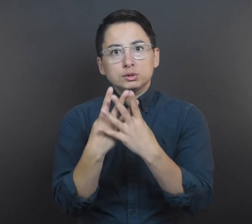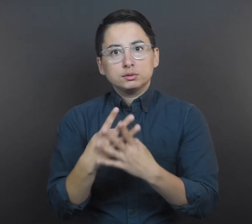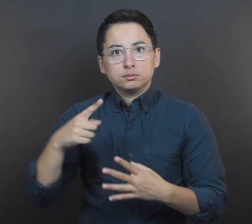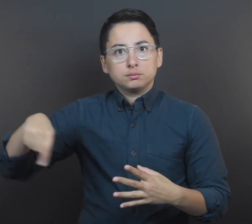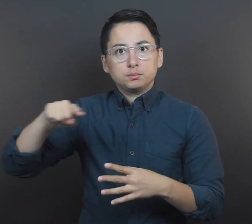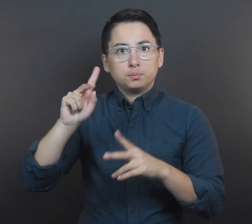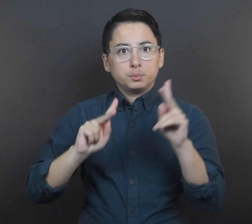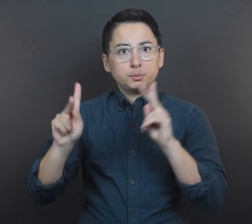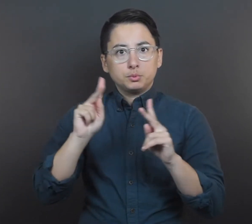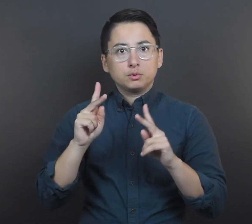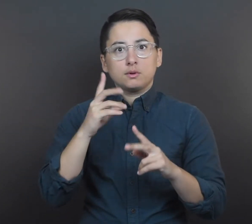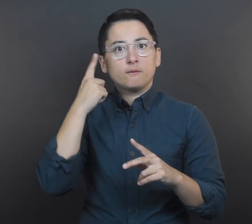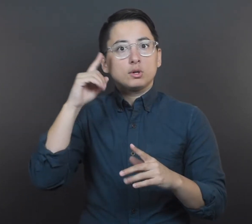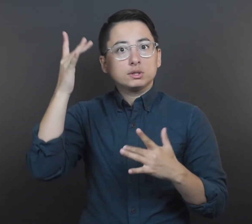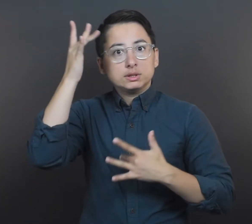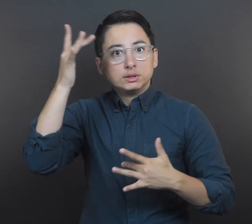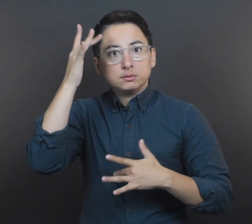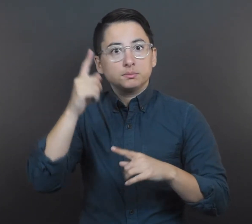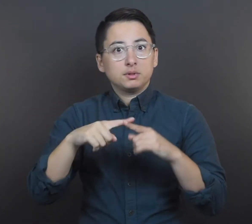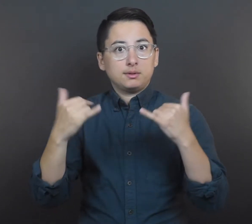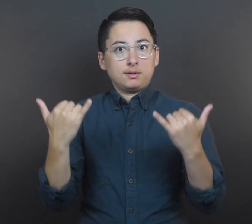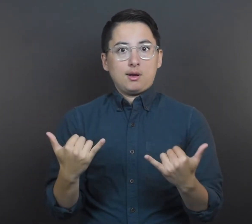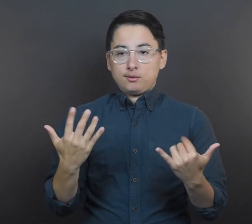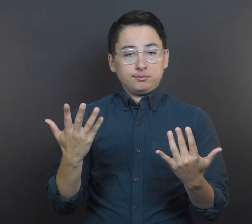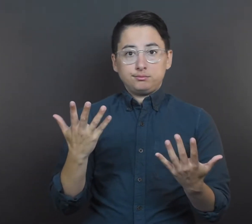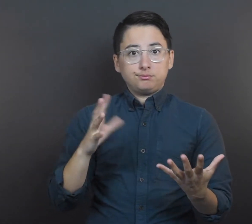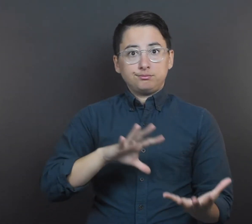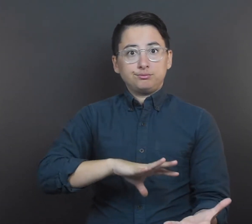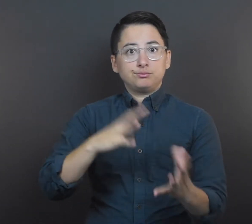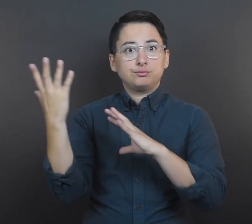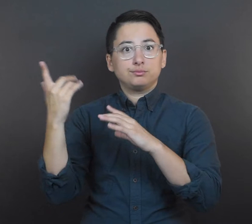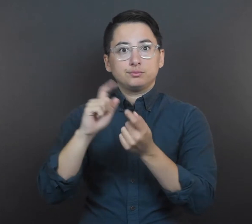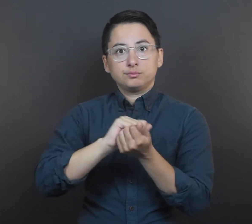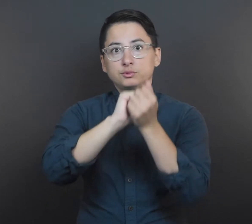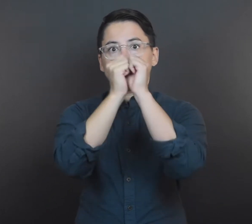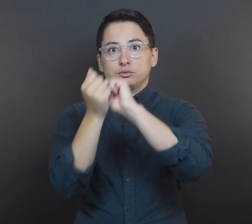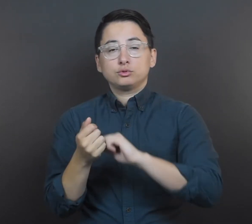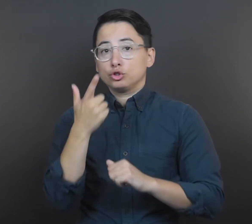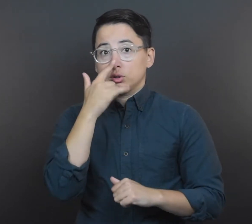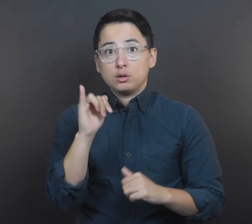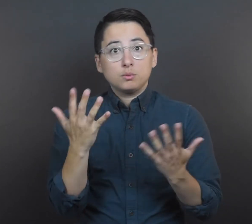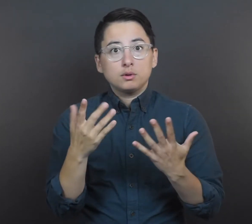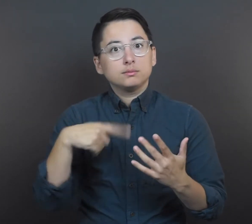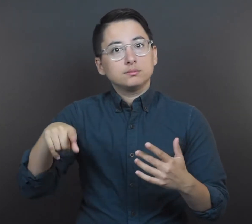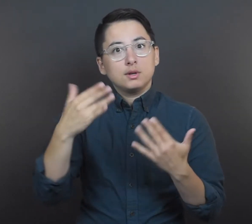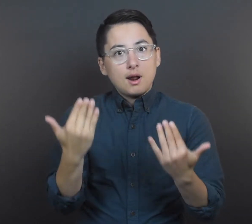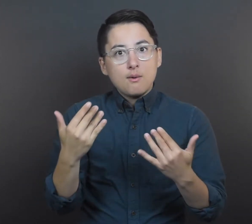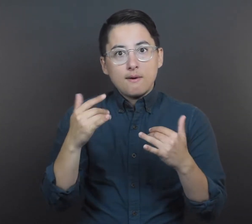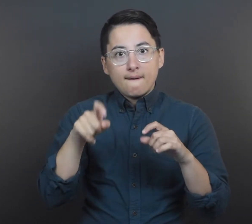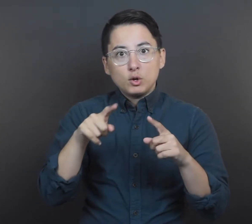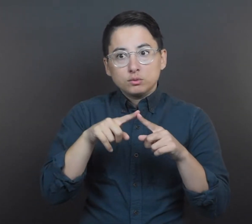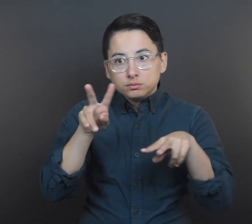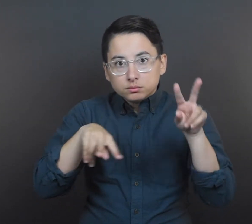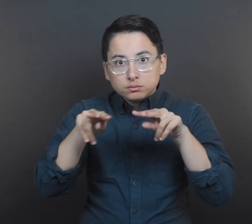They had originally set out to screen the expats for infectious diseases, but, somehow,